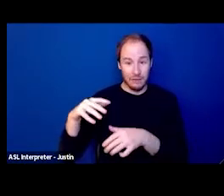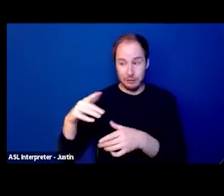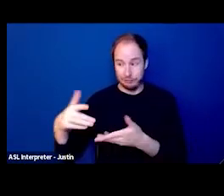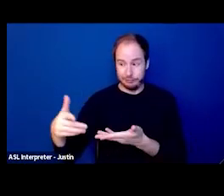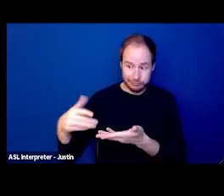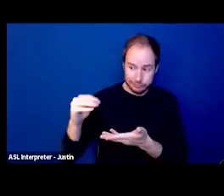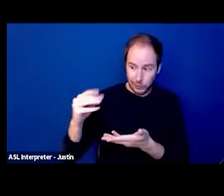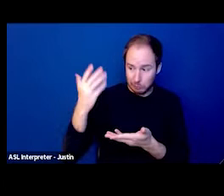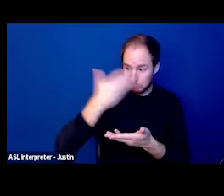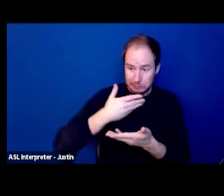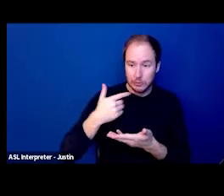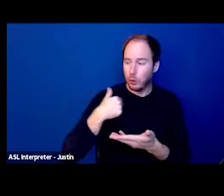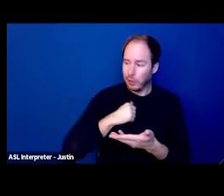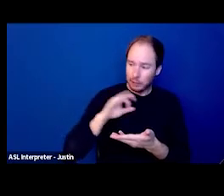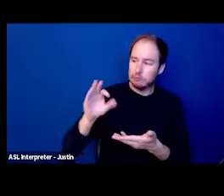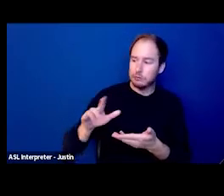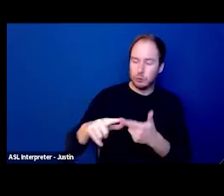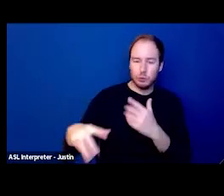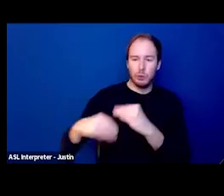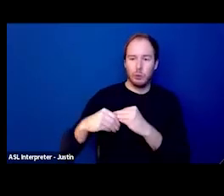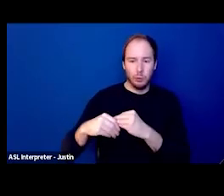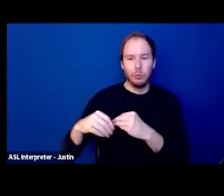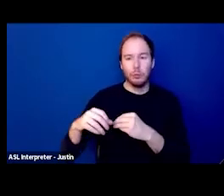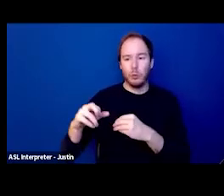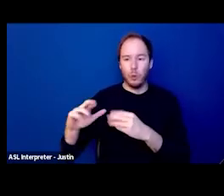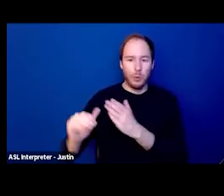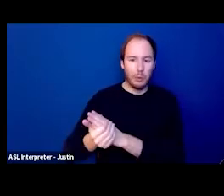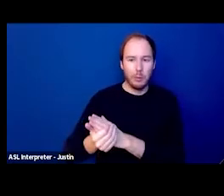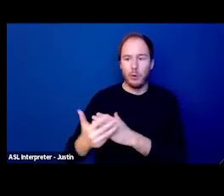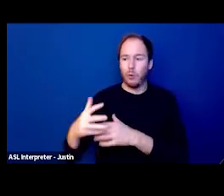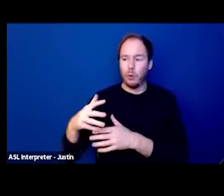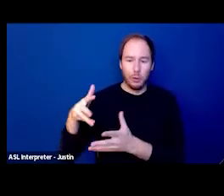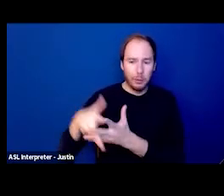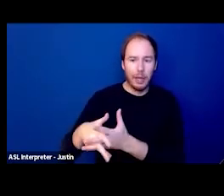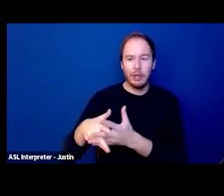making sure that those can get incorporated or embedded. So having those conversations and being involved in that planning